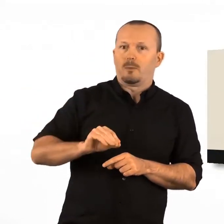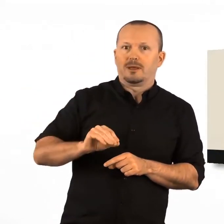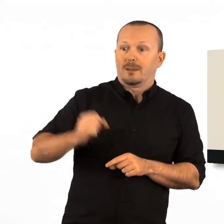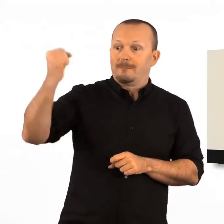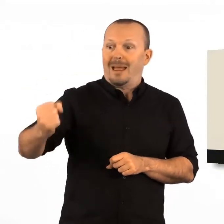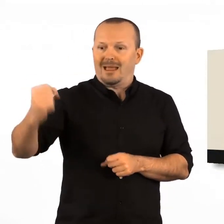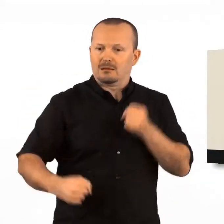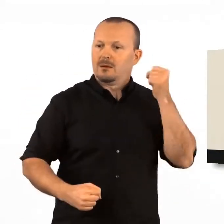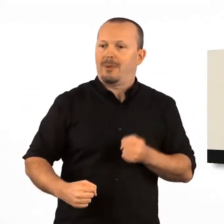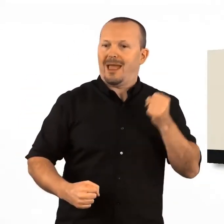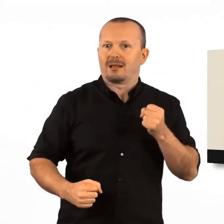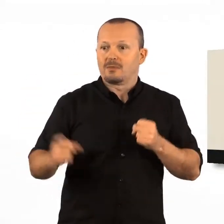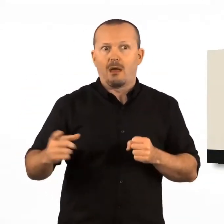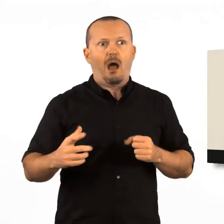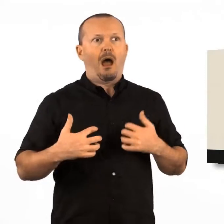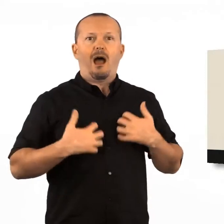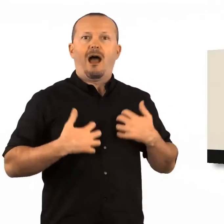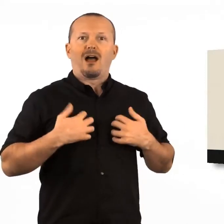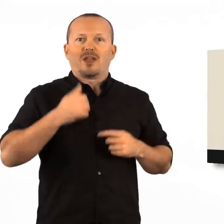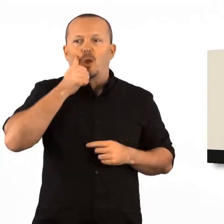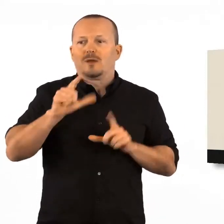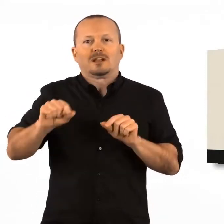they know that they’ve done something pretty good and you can keep that interaction going.